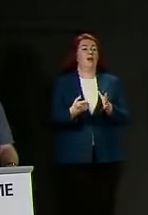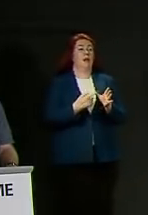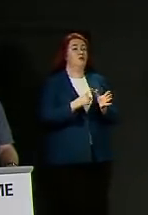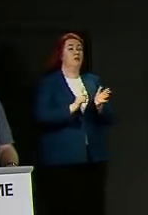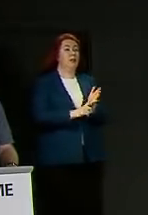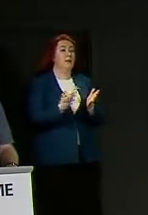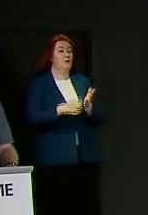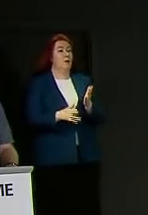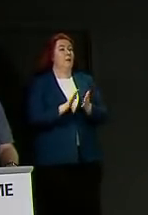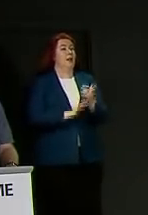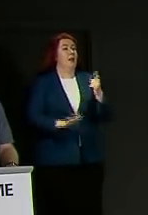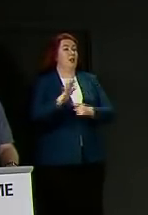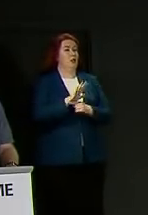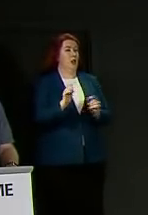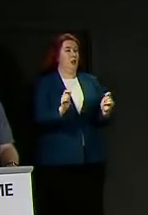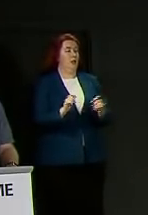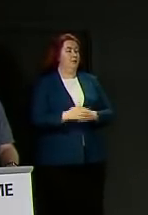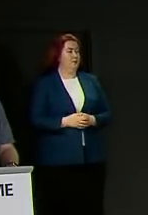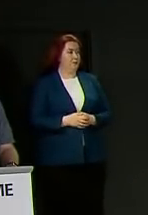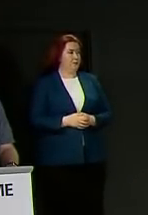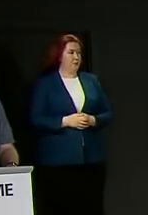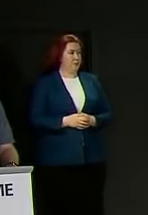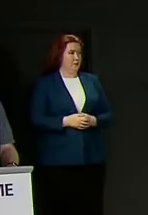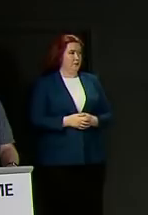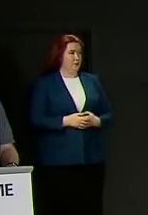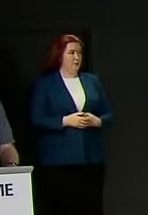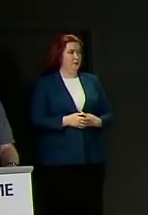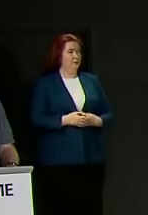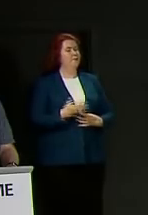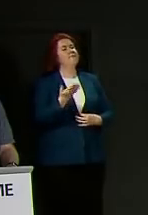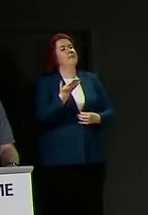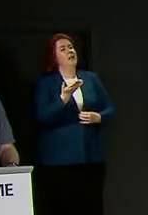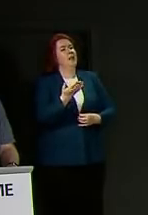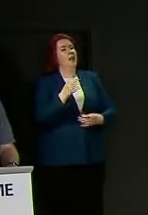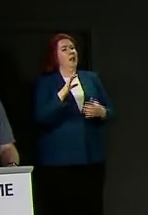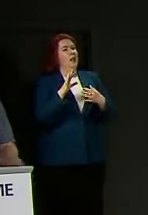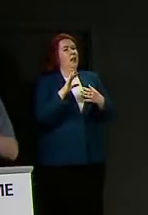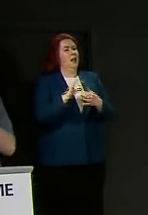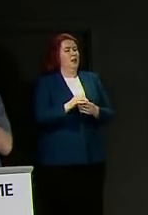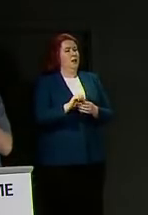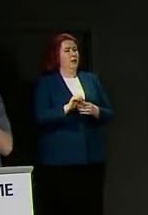Thanks, Health Secretary. Just on shielding again, you said you'd have a few weeks until